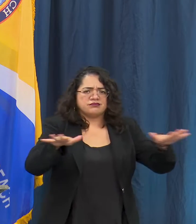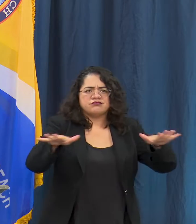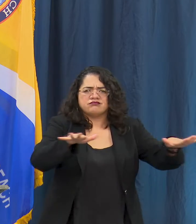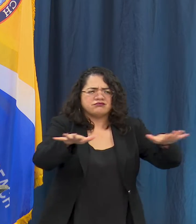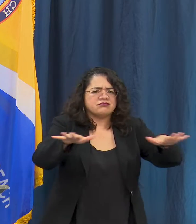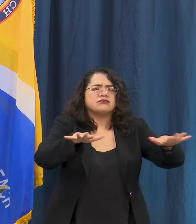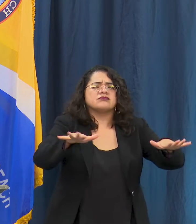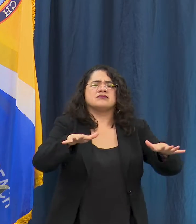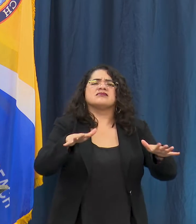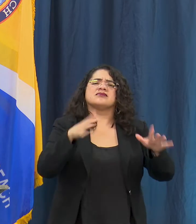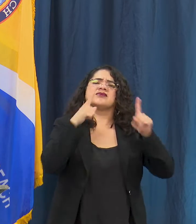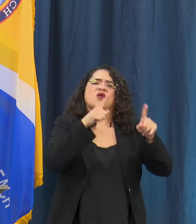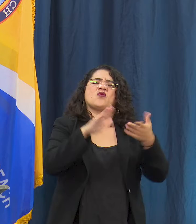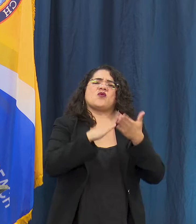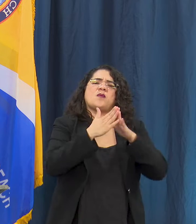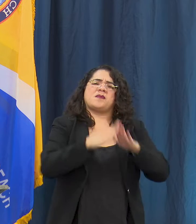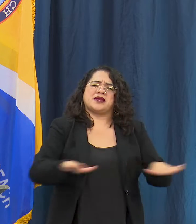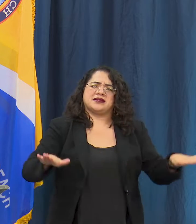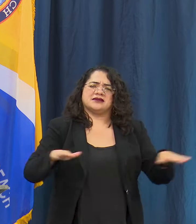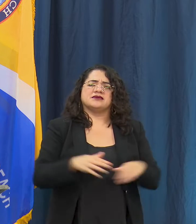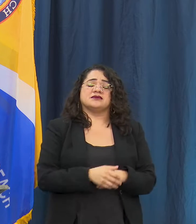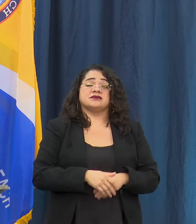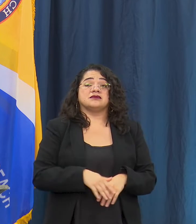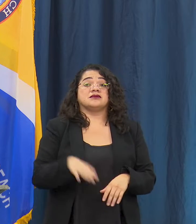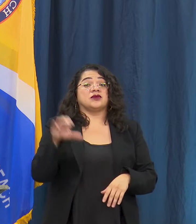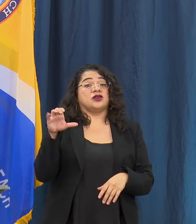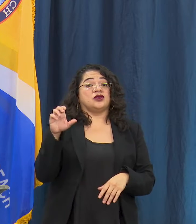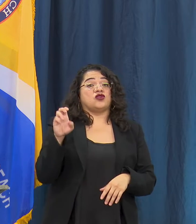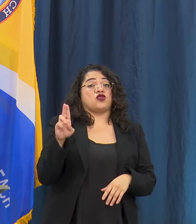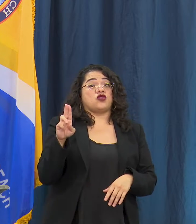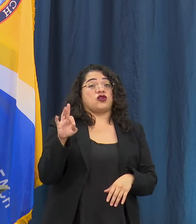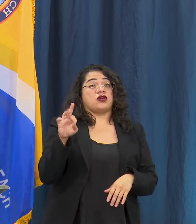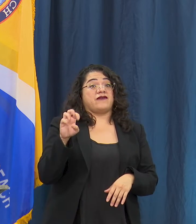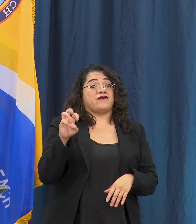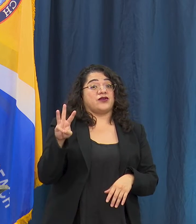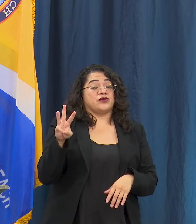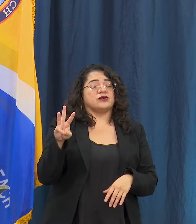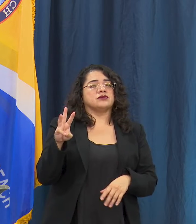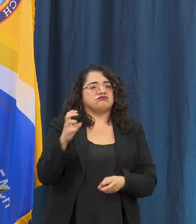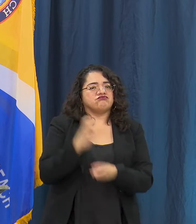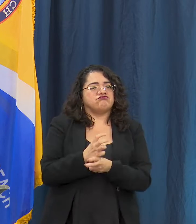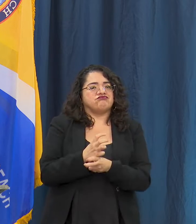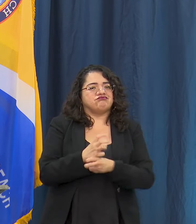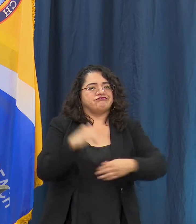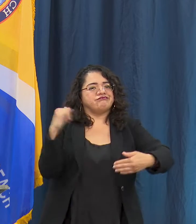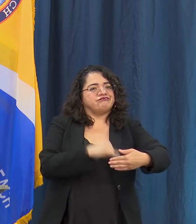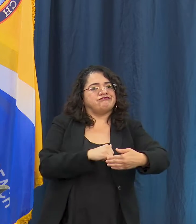We know that curfews are hard and we know that they are difficult for many